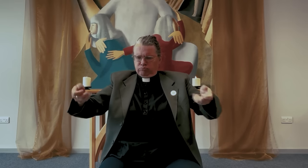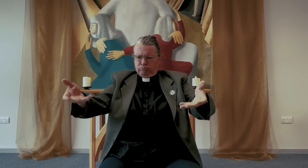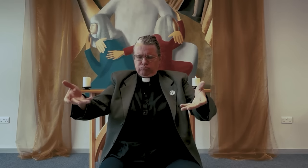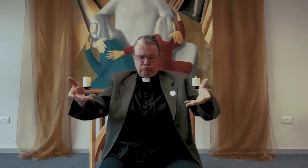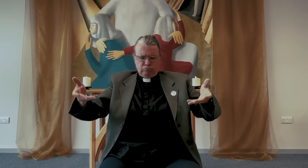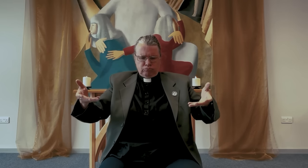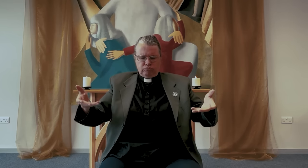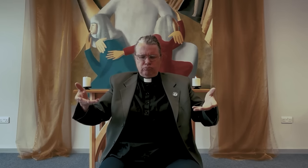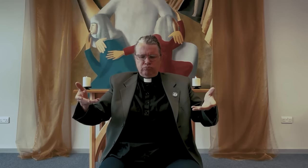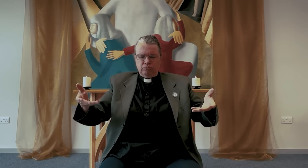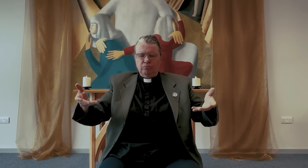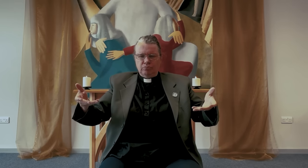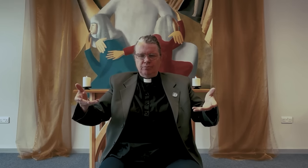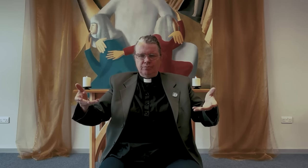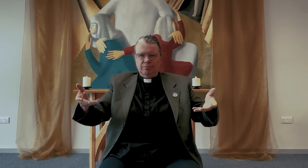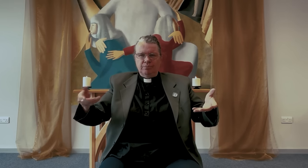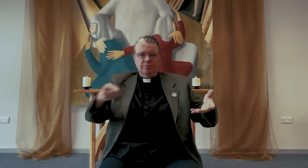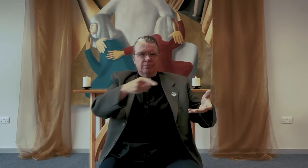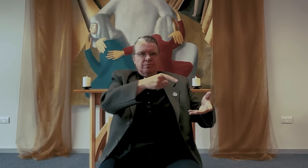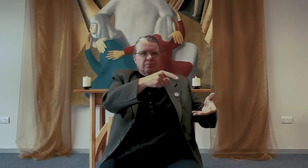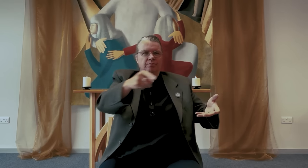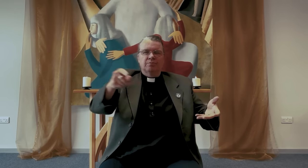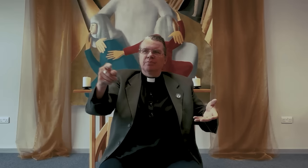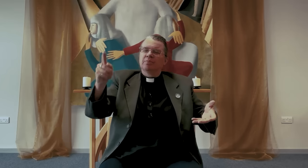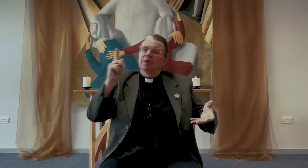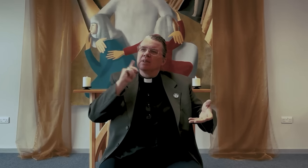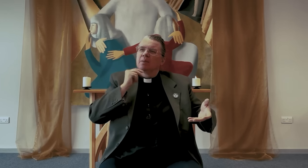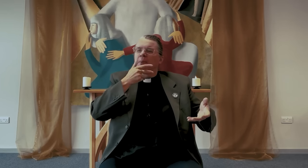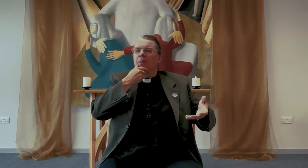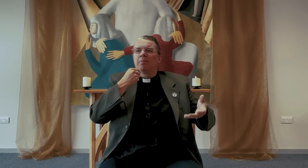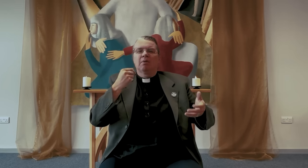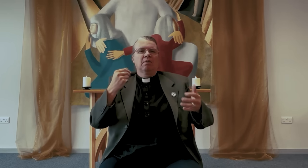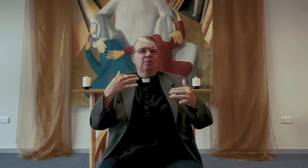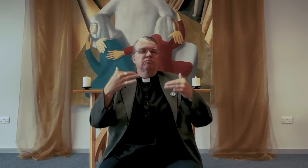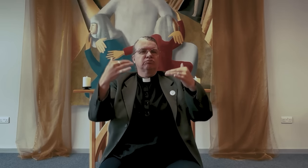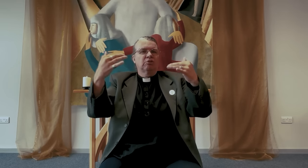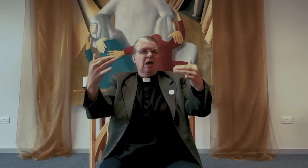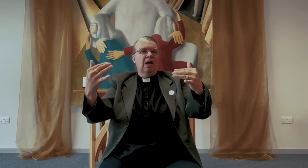and all the people stand up and a silence descends.